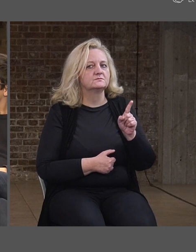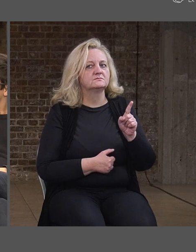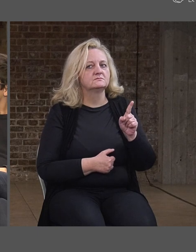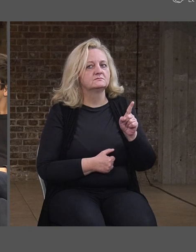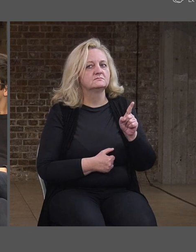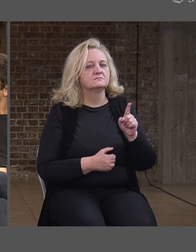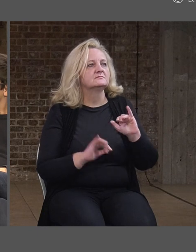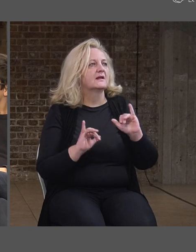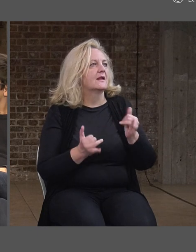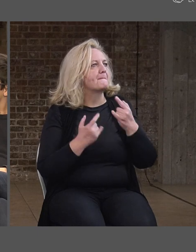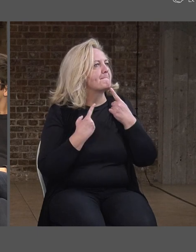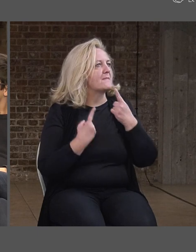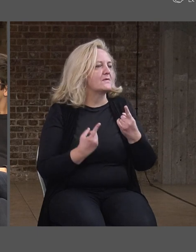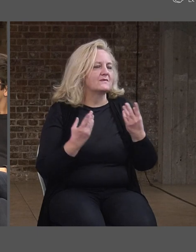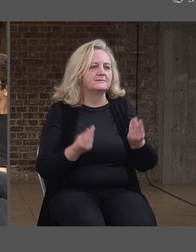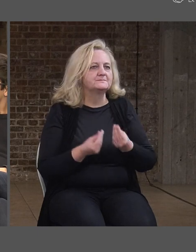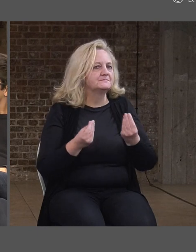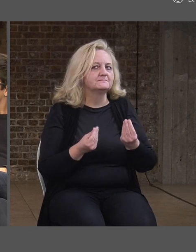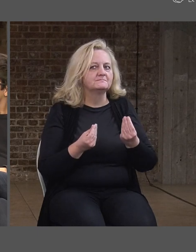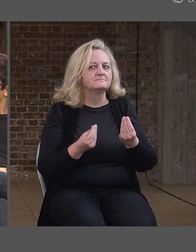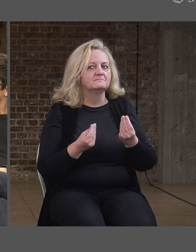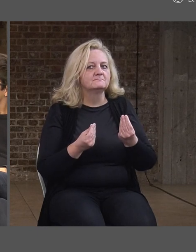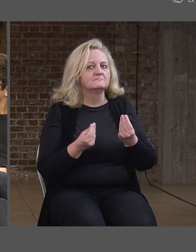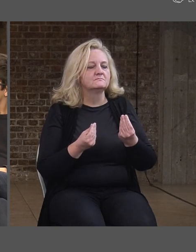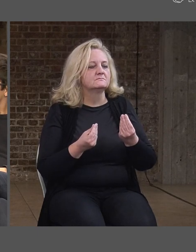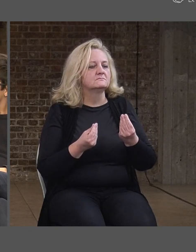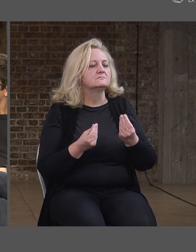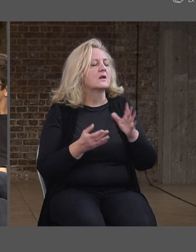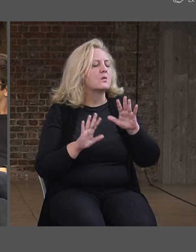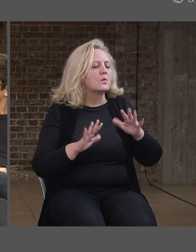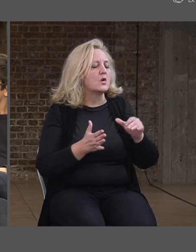how to say it... this is a closed environment,